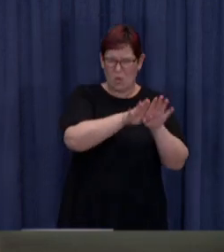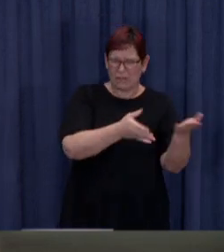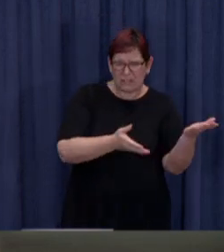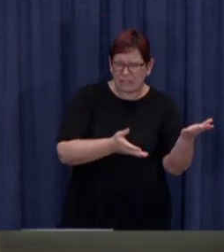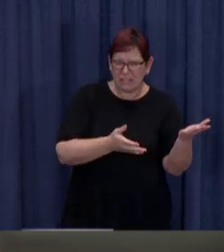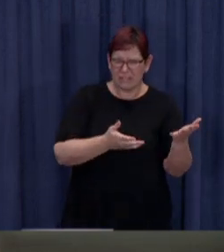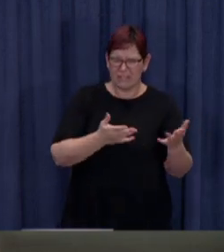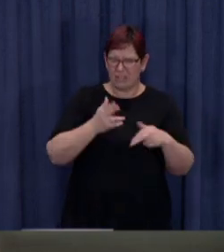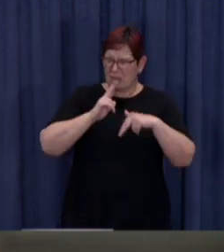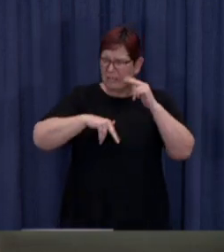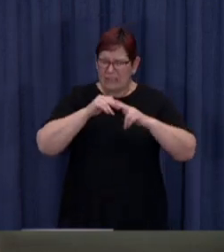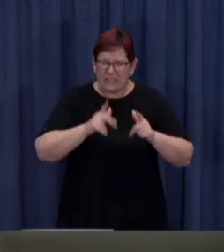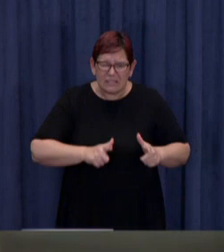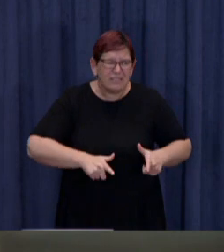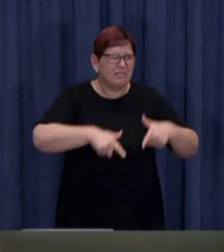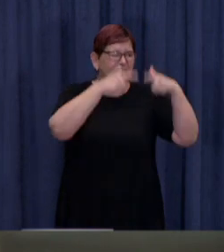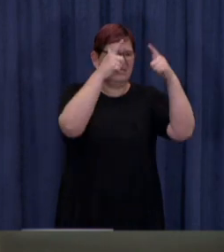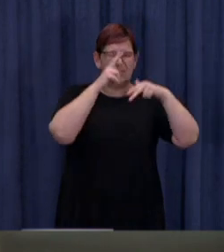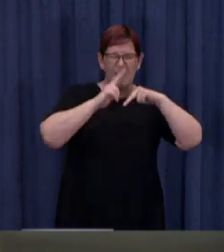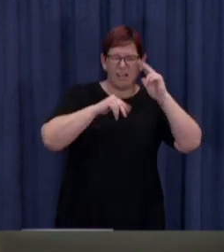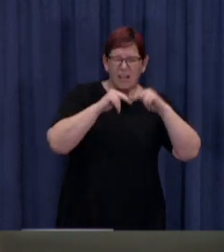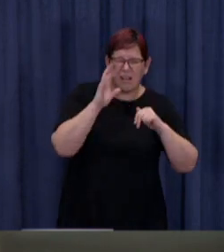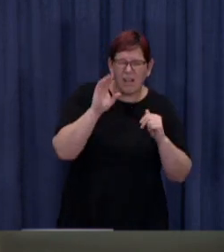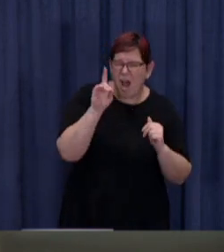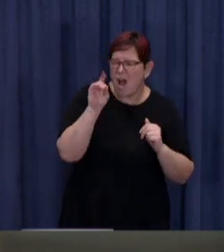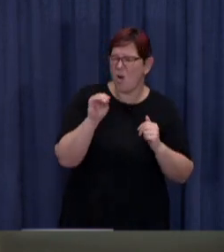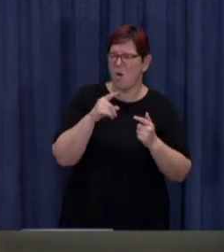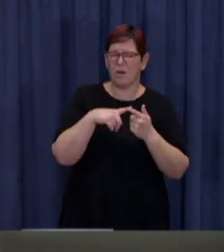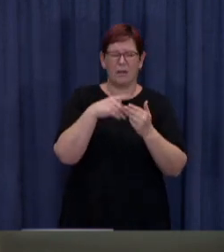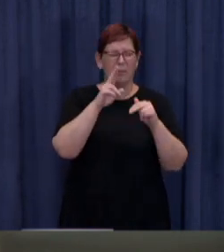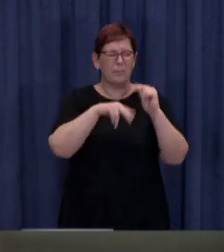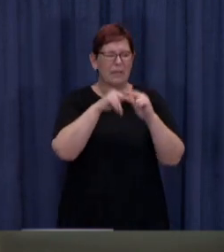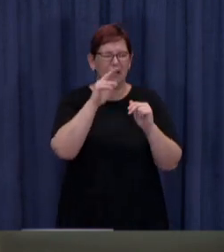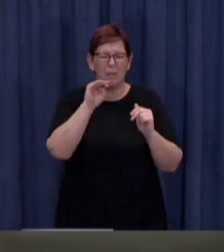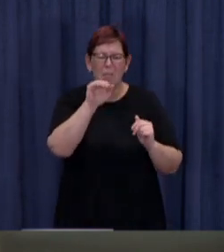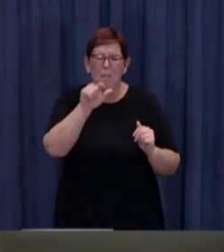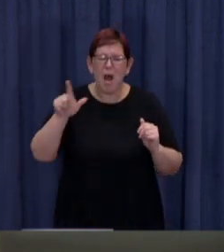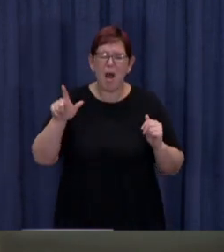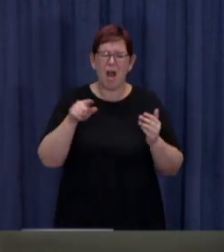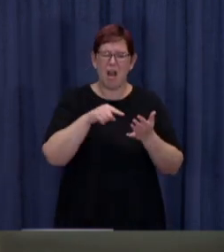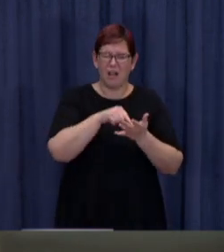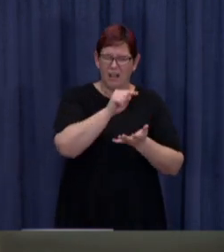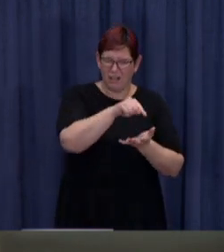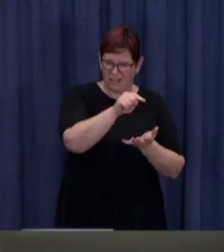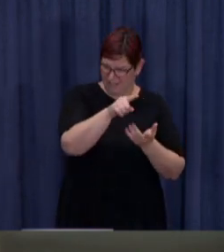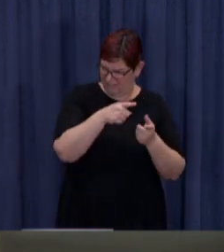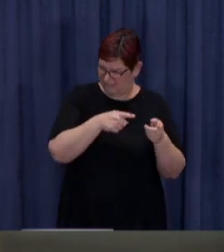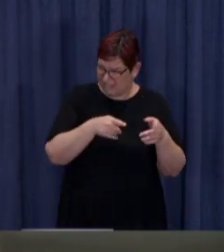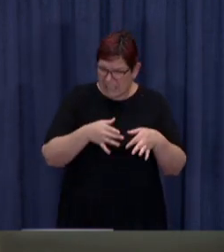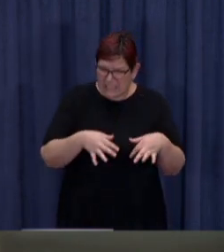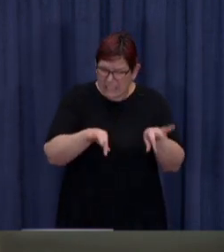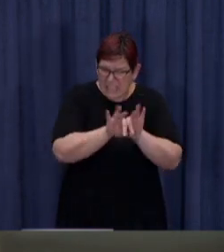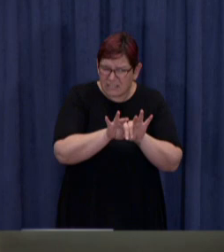another Plaza or another office building is not considered essential would like you to respond to that